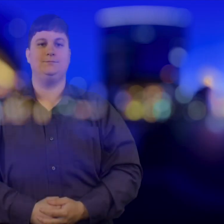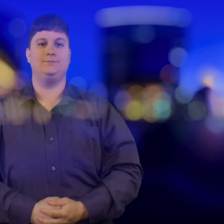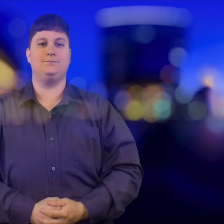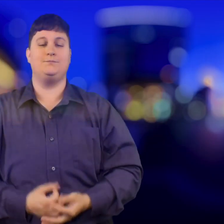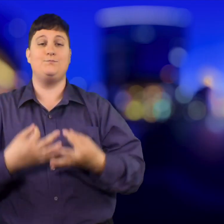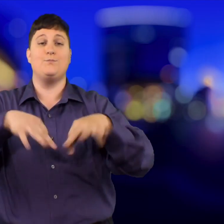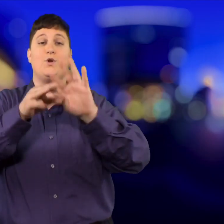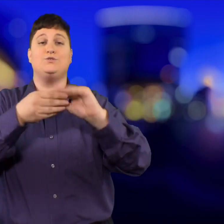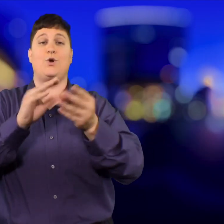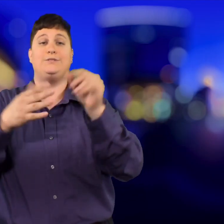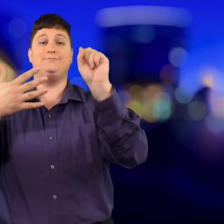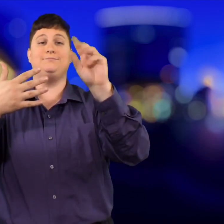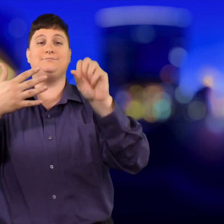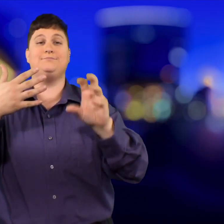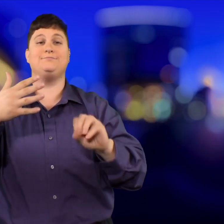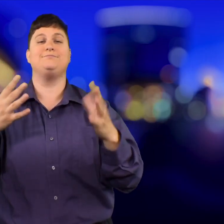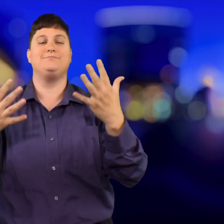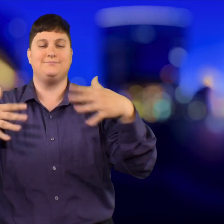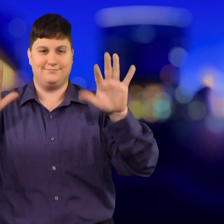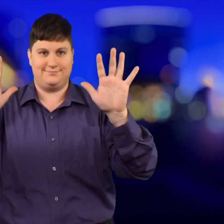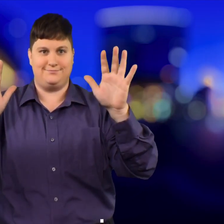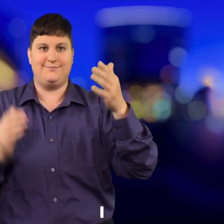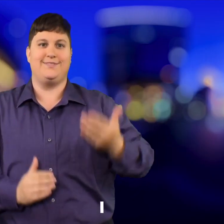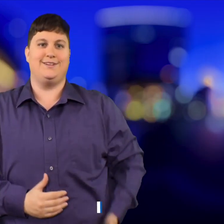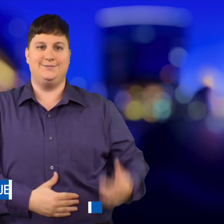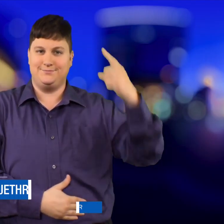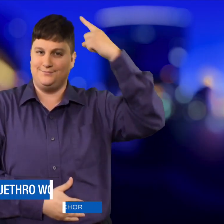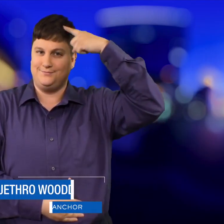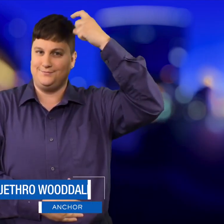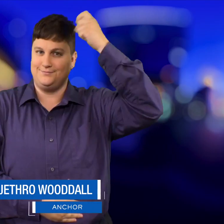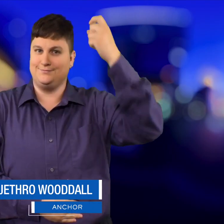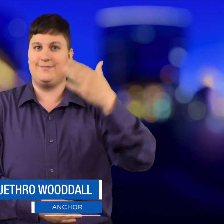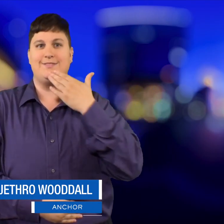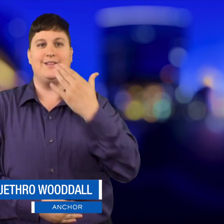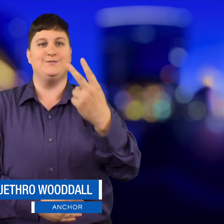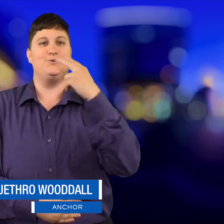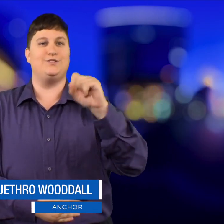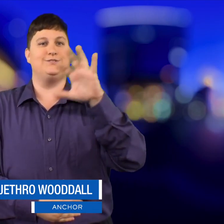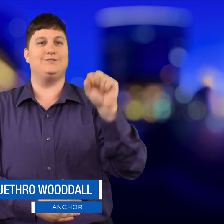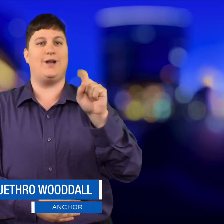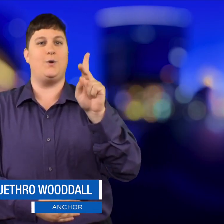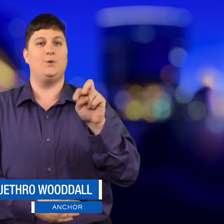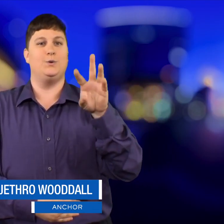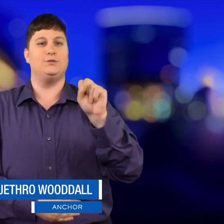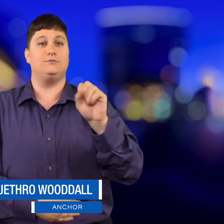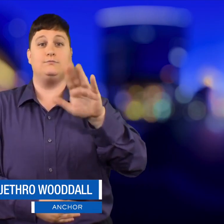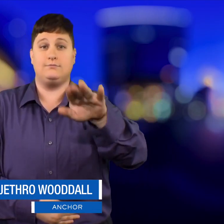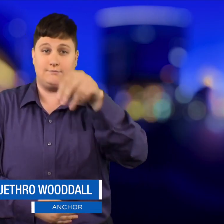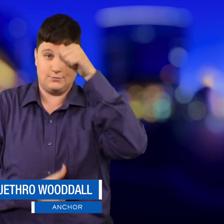And those are your top stories for today. I'm Jethro Wooddall. Thank you for watching Sign1News.